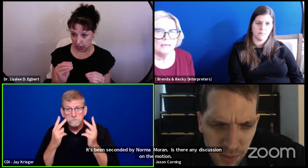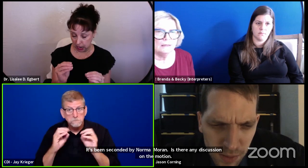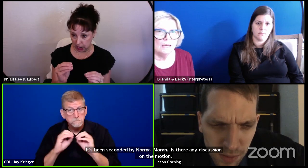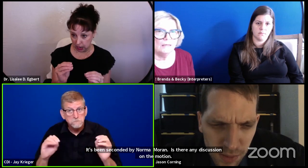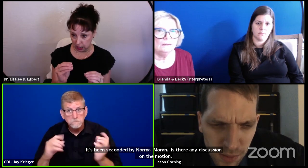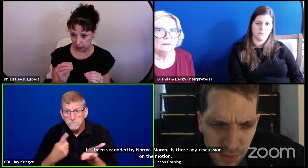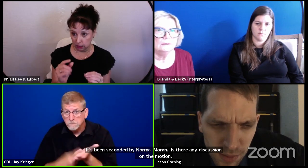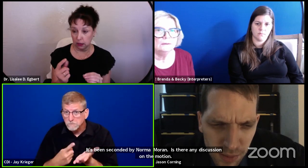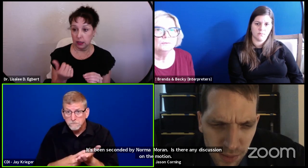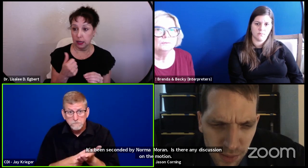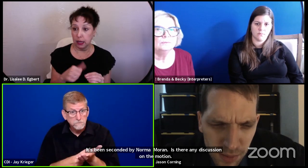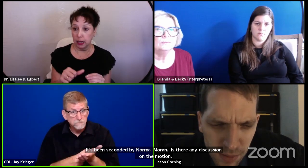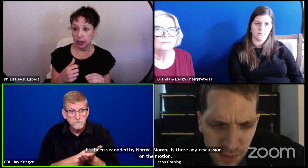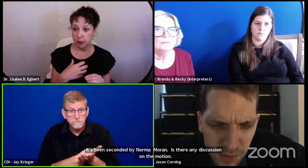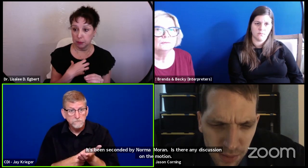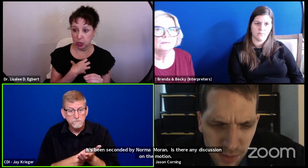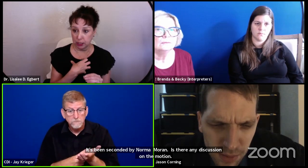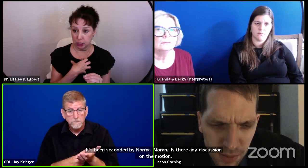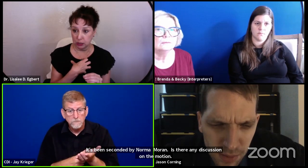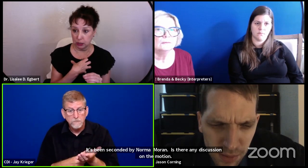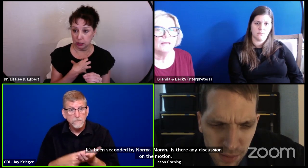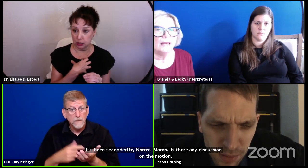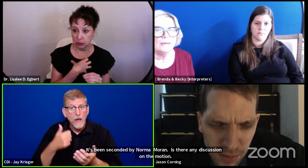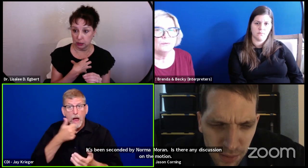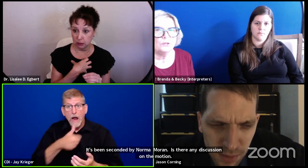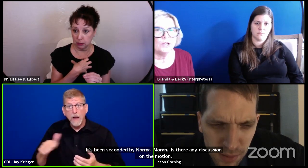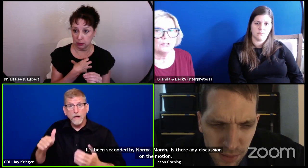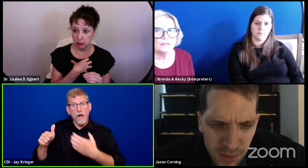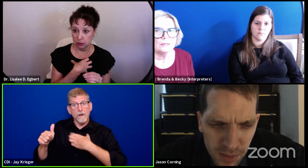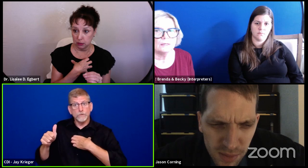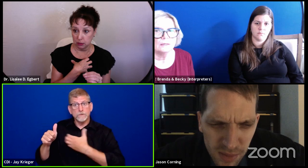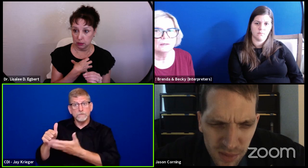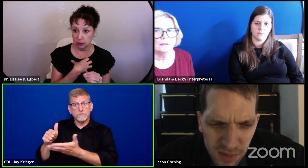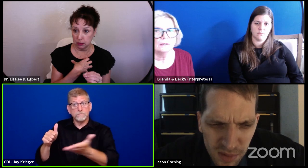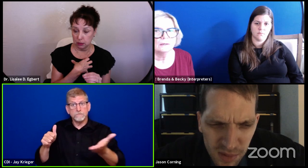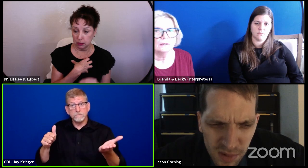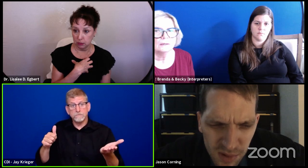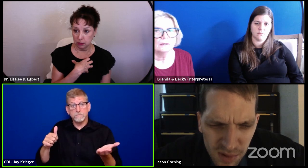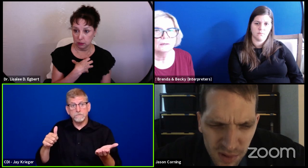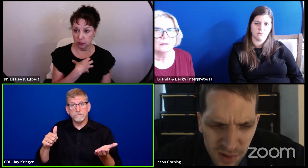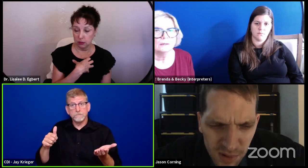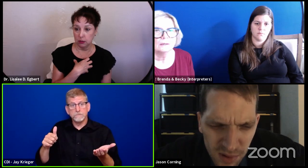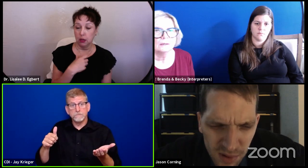Seeing none, any objections?